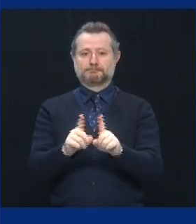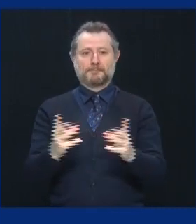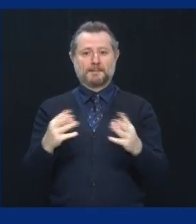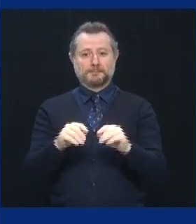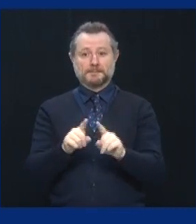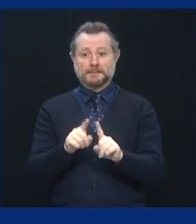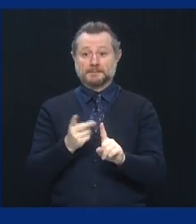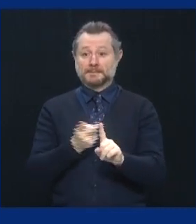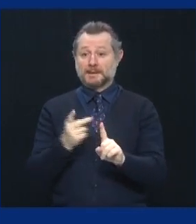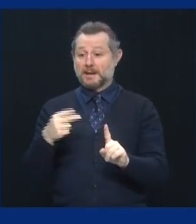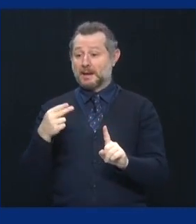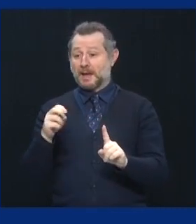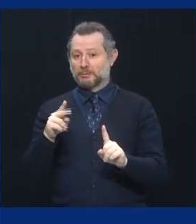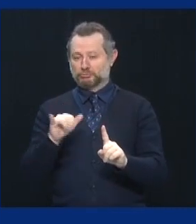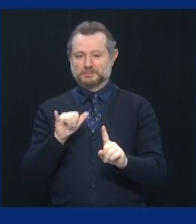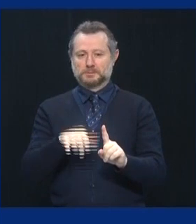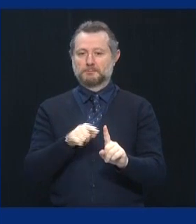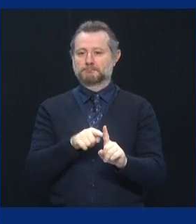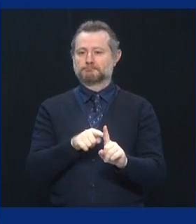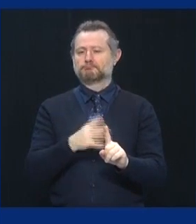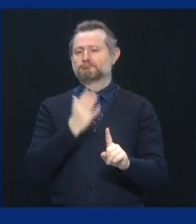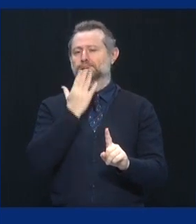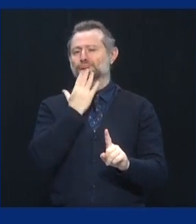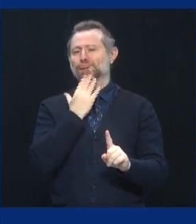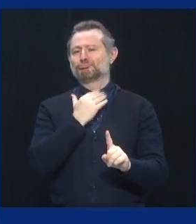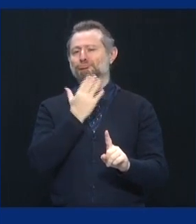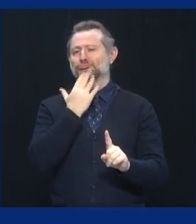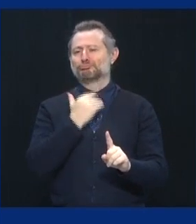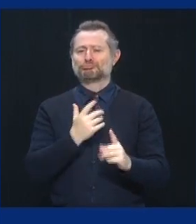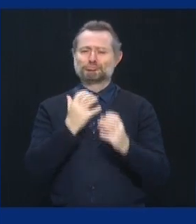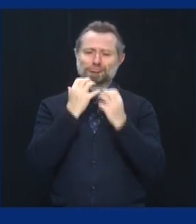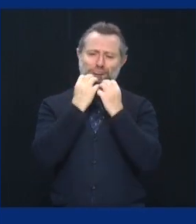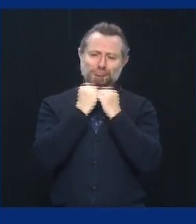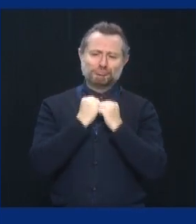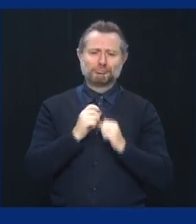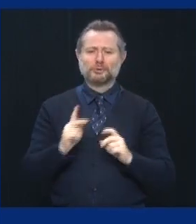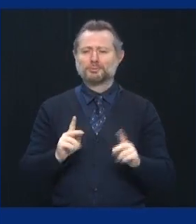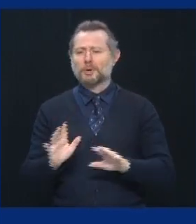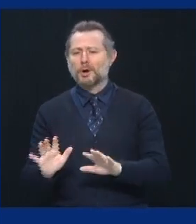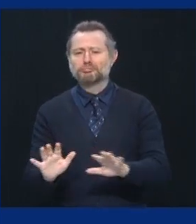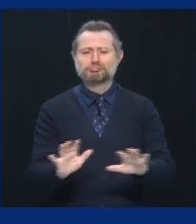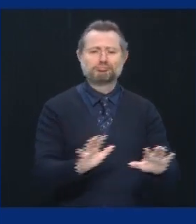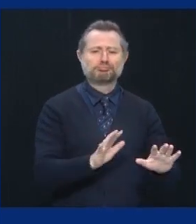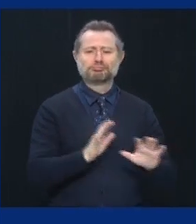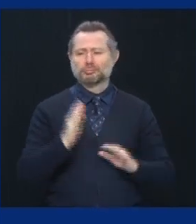THINGS DONE. IT'S RARE TO FIND SOMEONE WHO IS